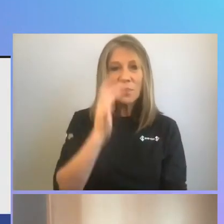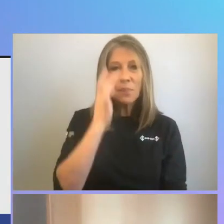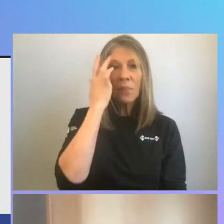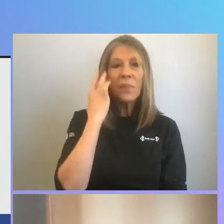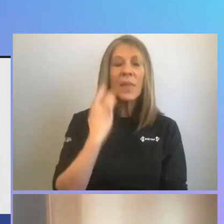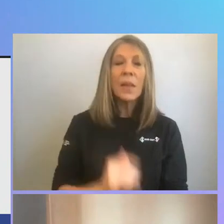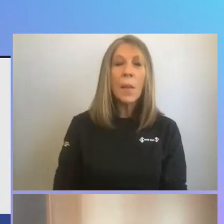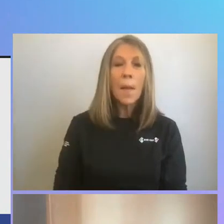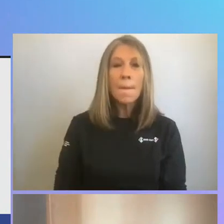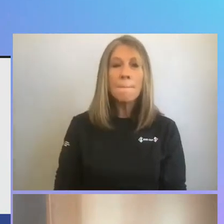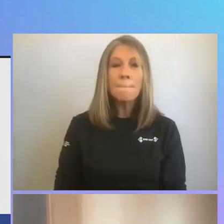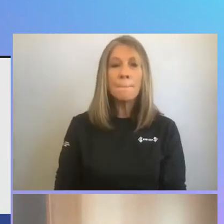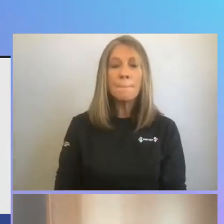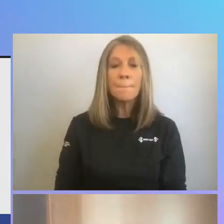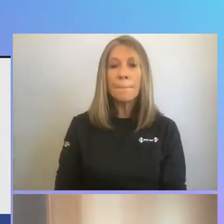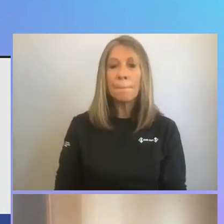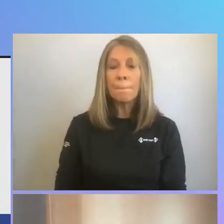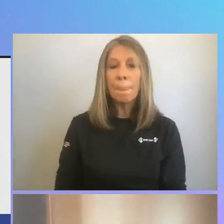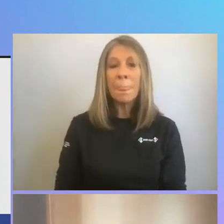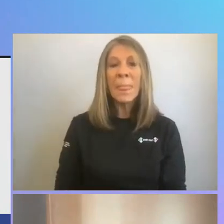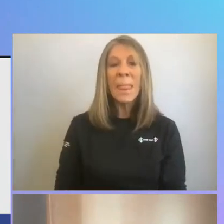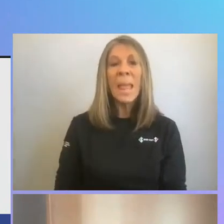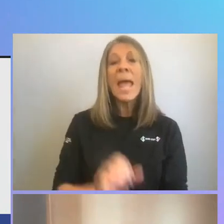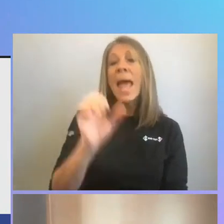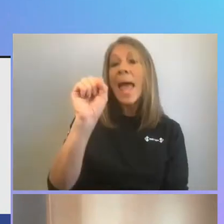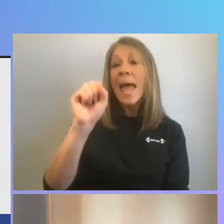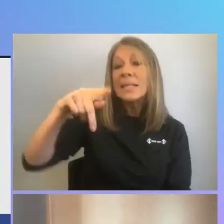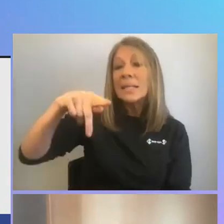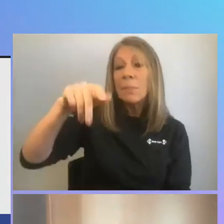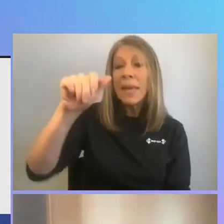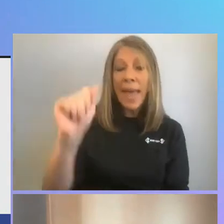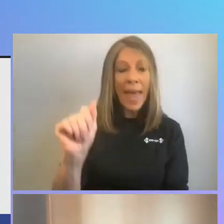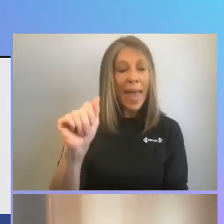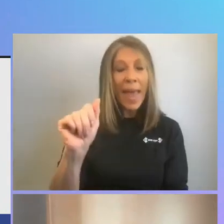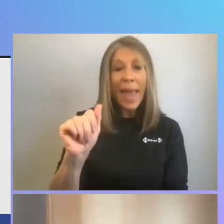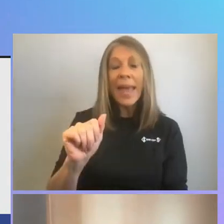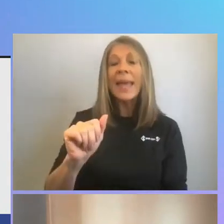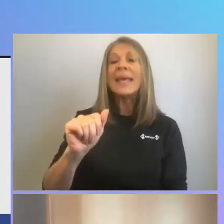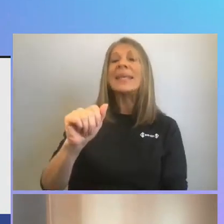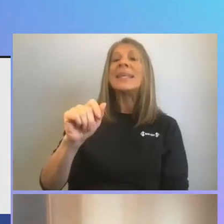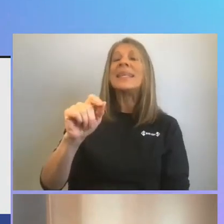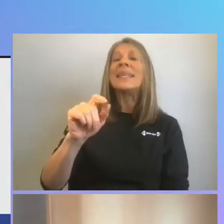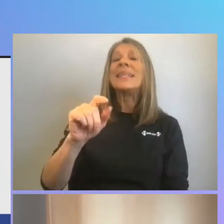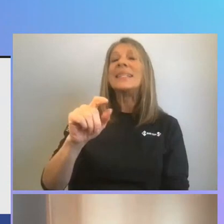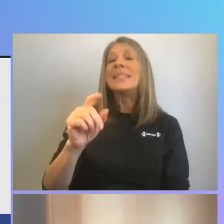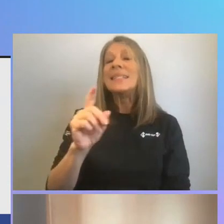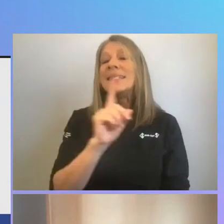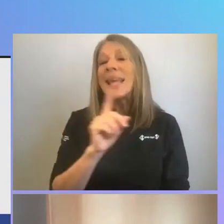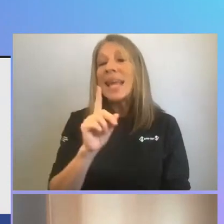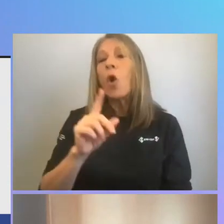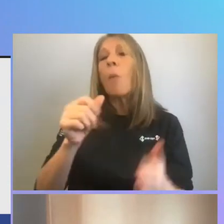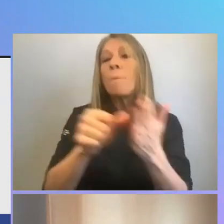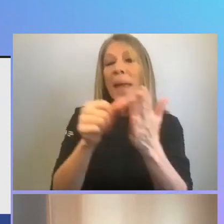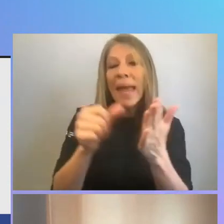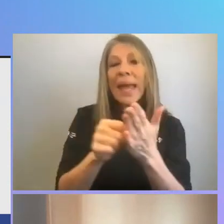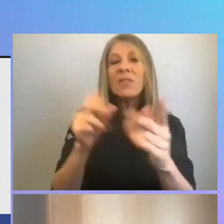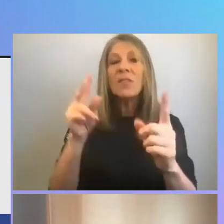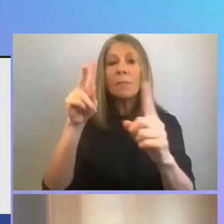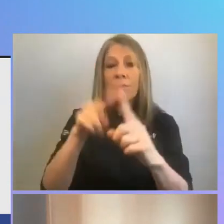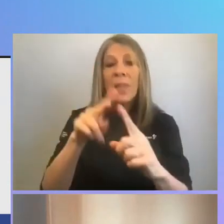SBAs or single page applications , they require enhanced